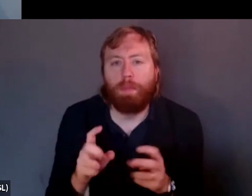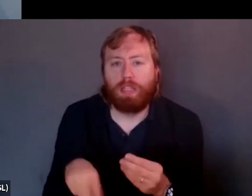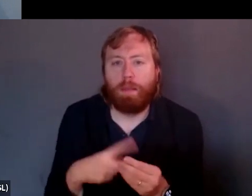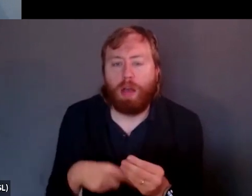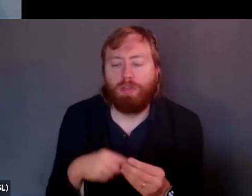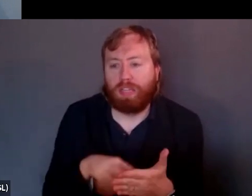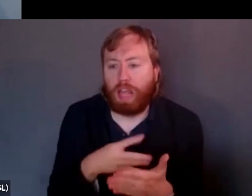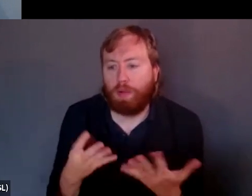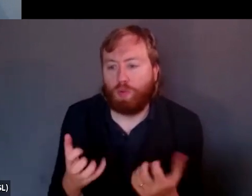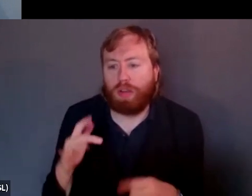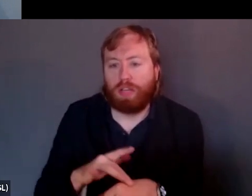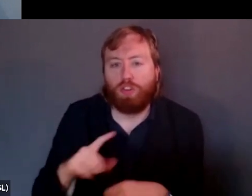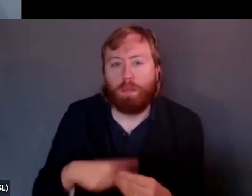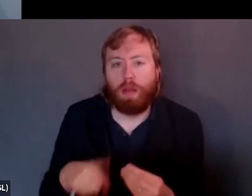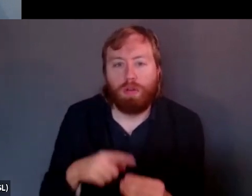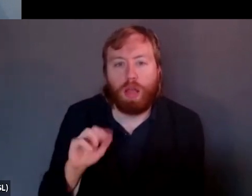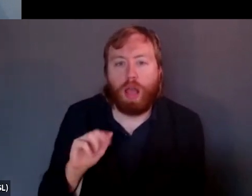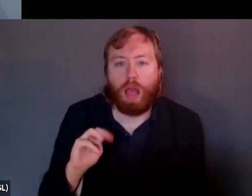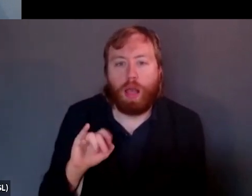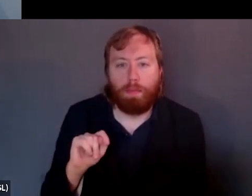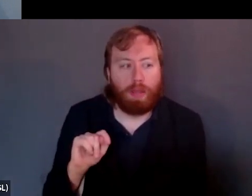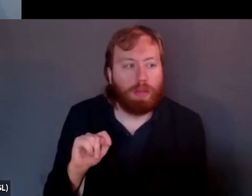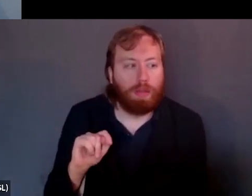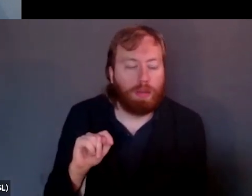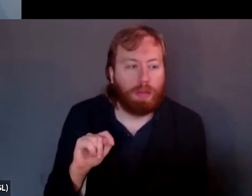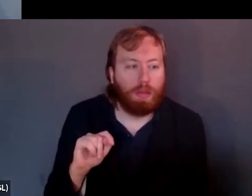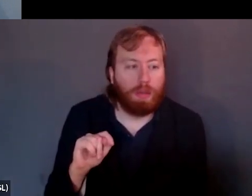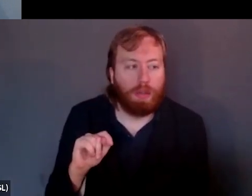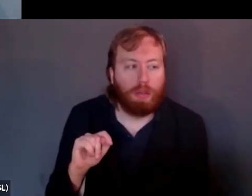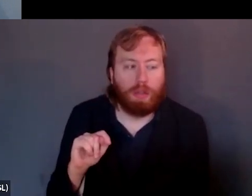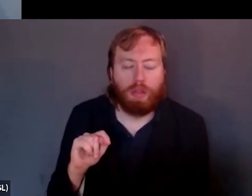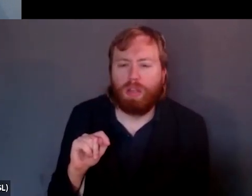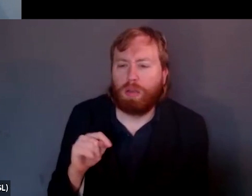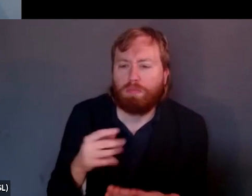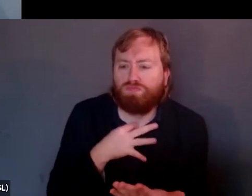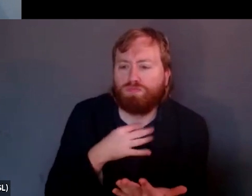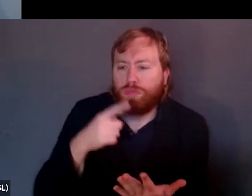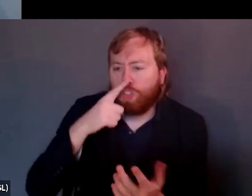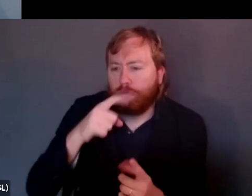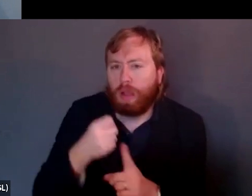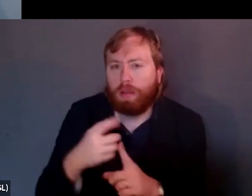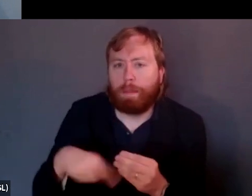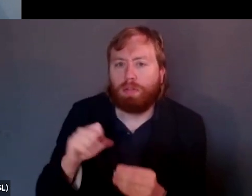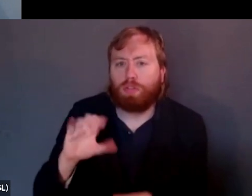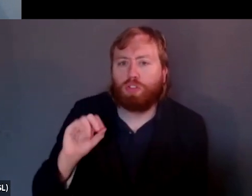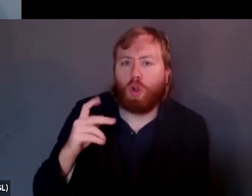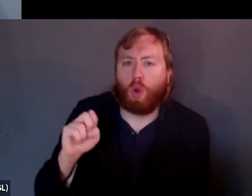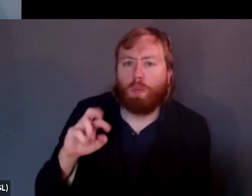Amit asks, can you please explain about scope row and scope column relative to the TH tags in HTML?